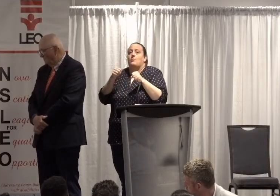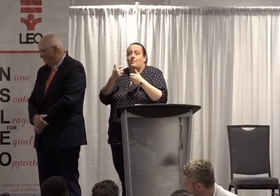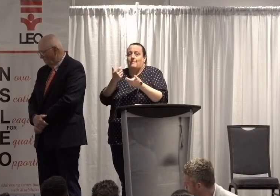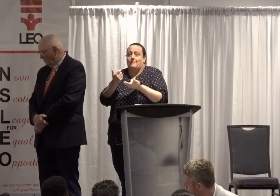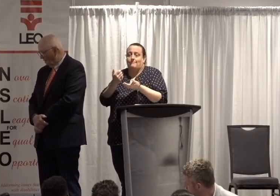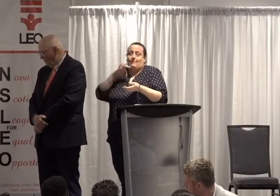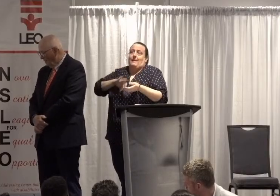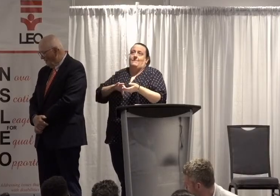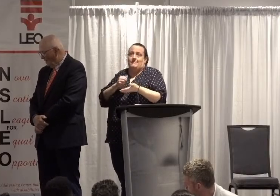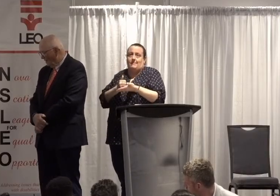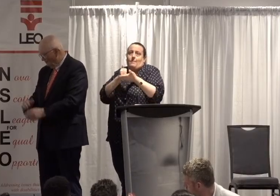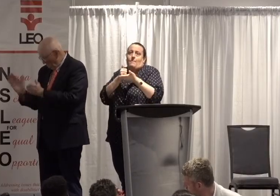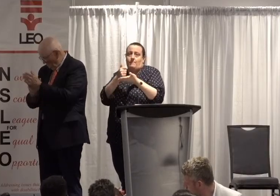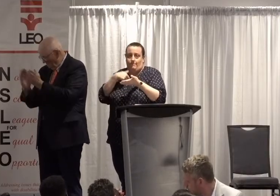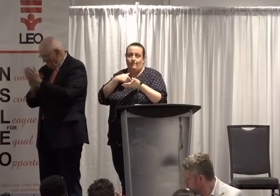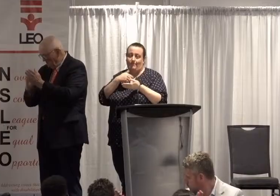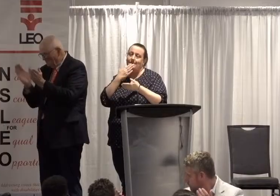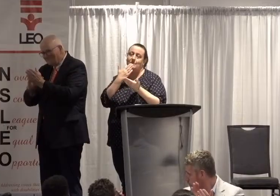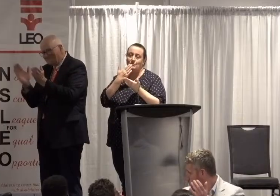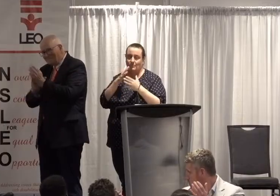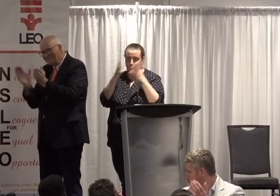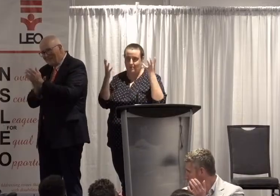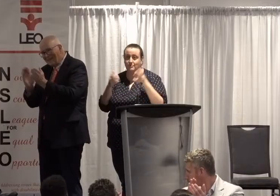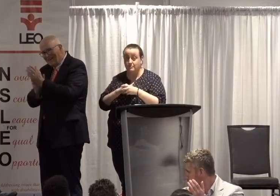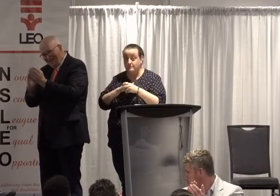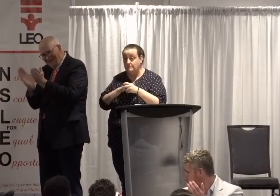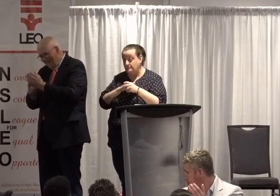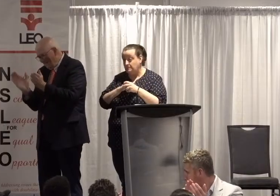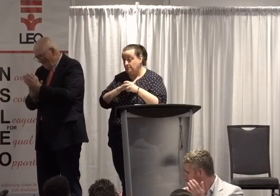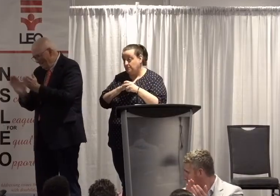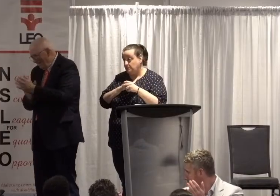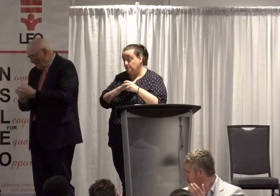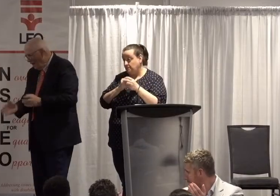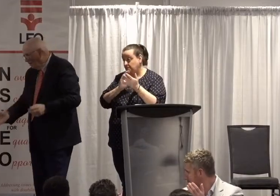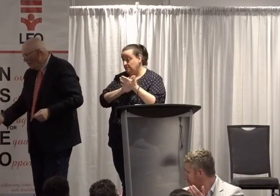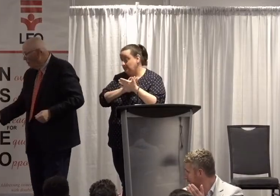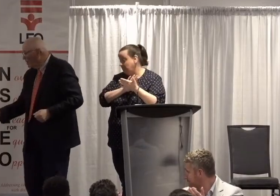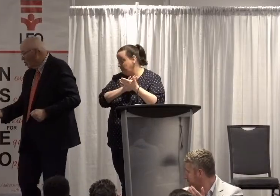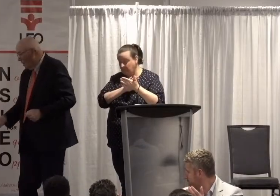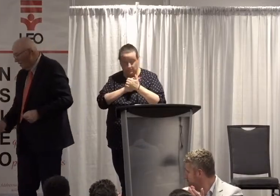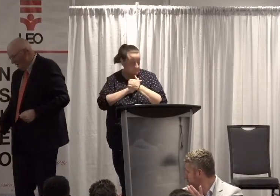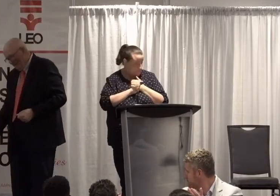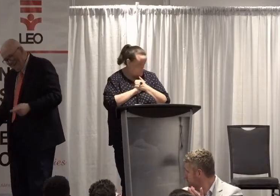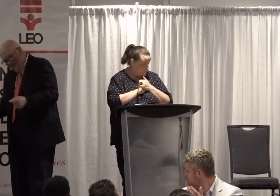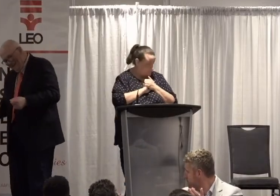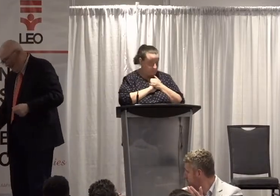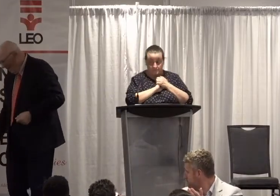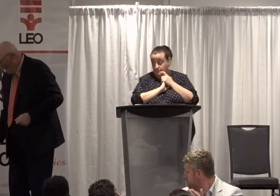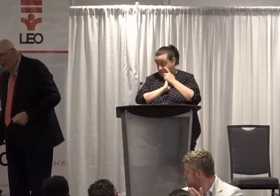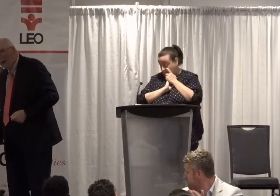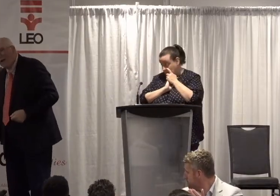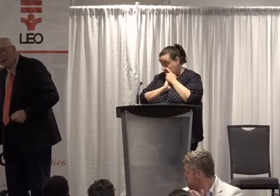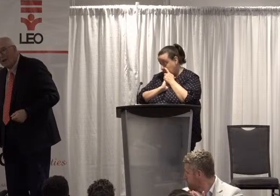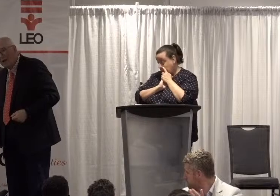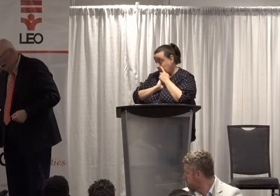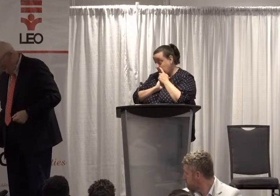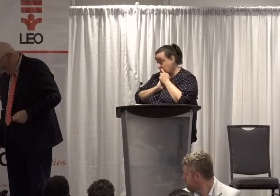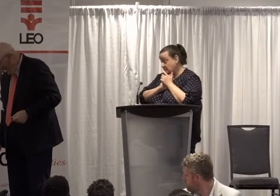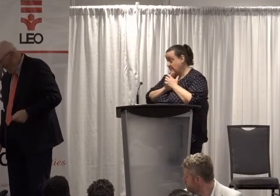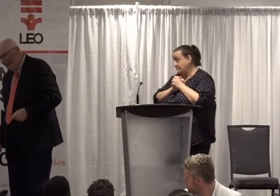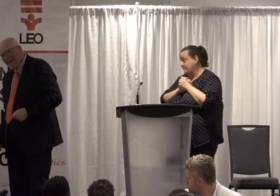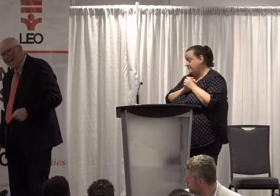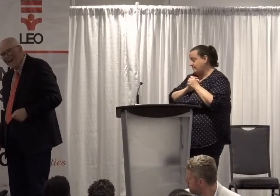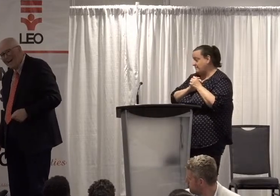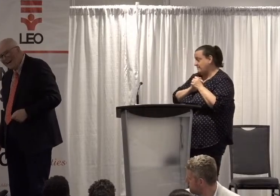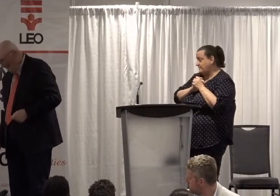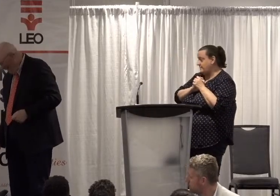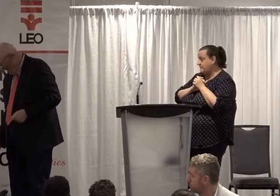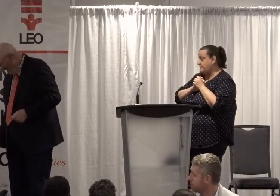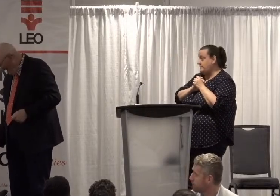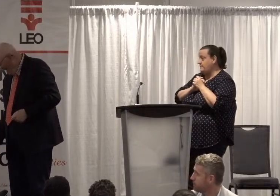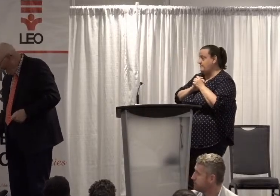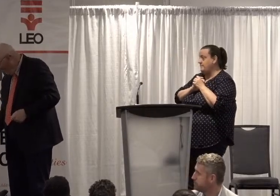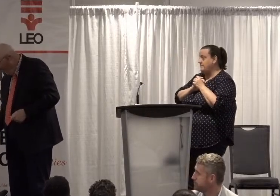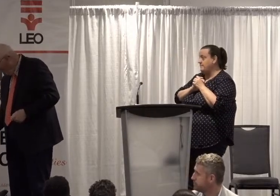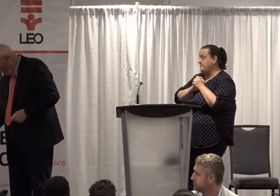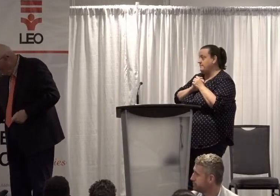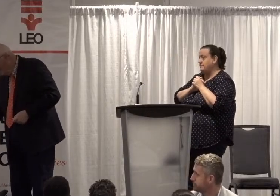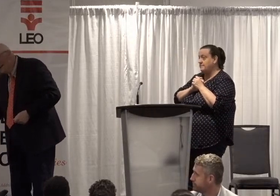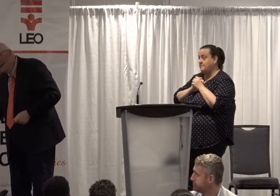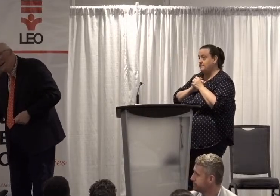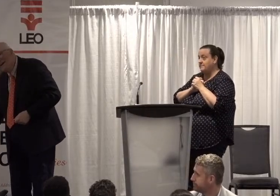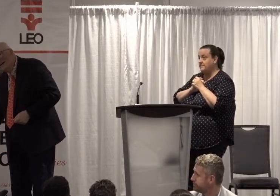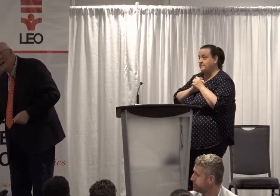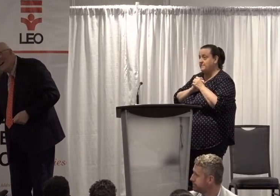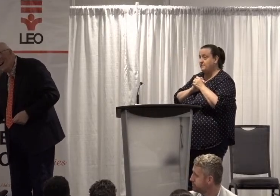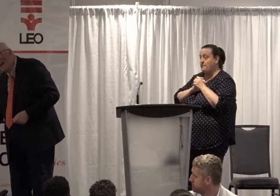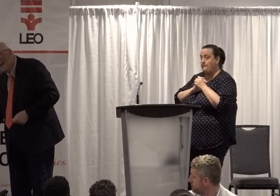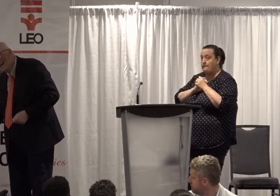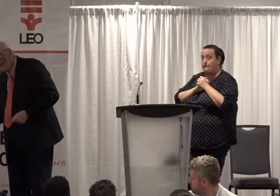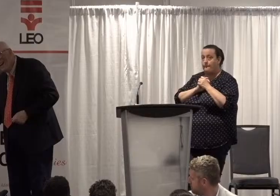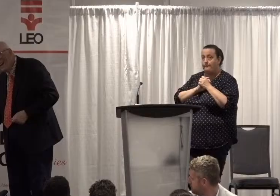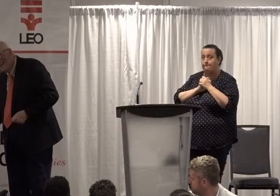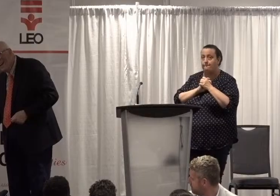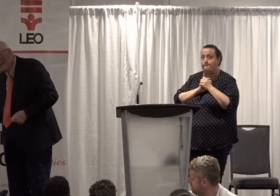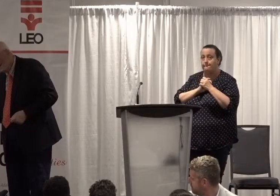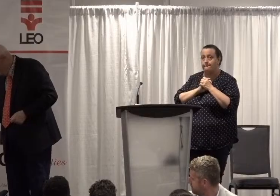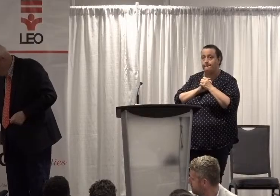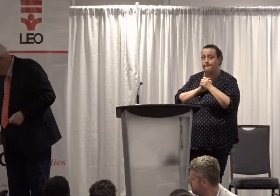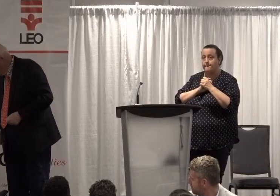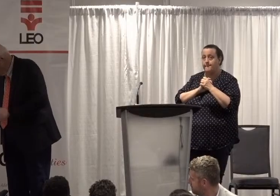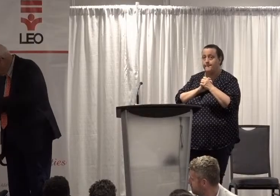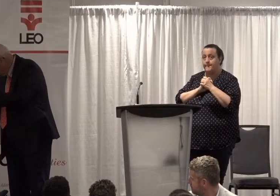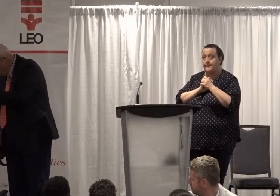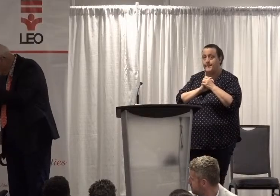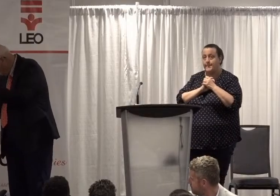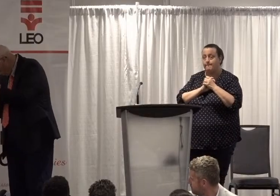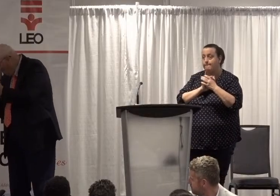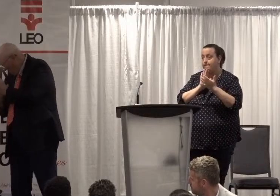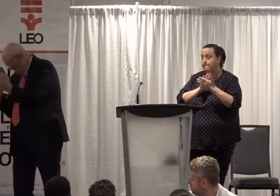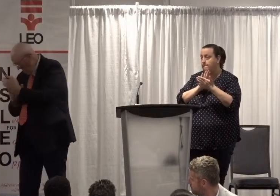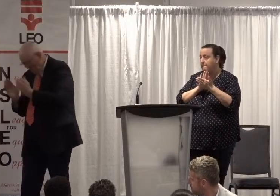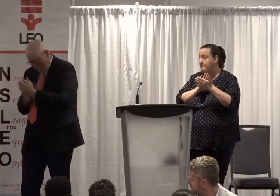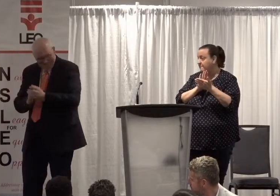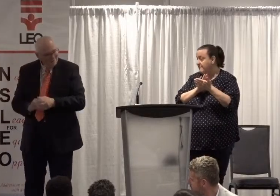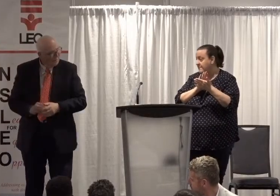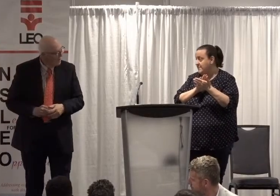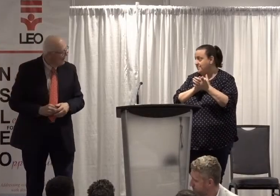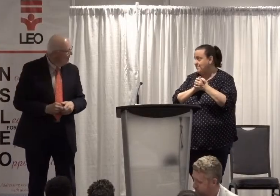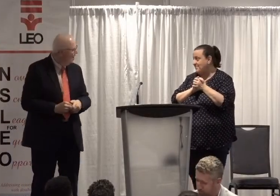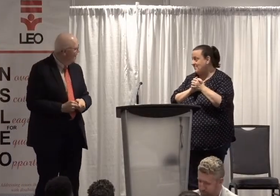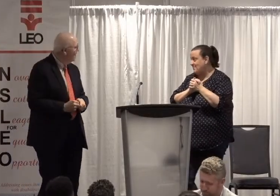SO THANK YOU VERY MUCH.